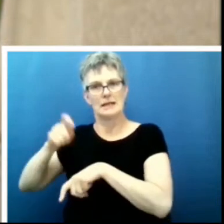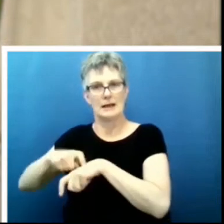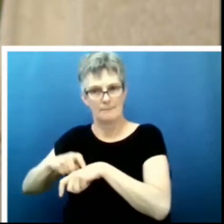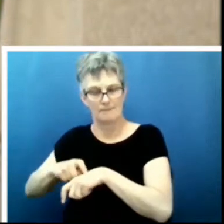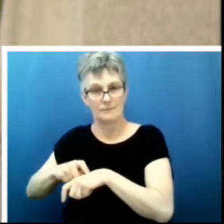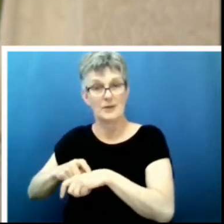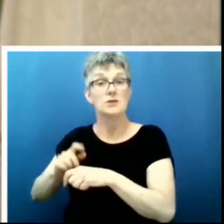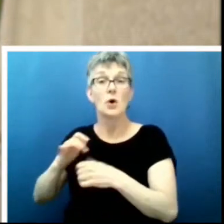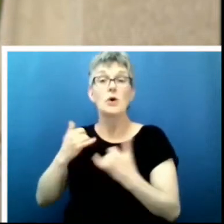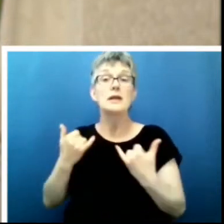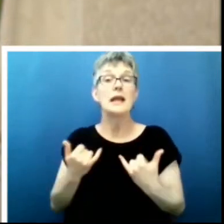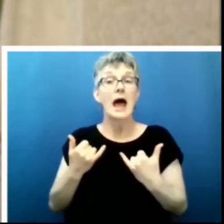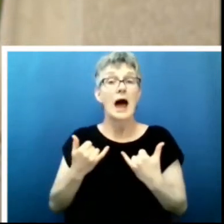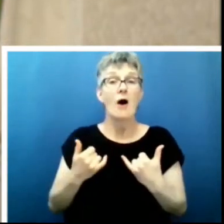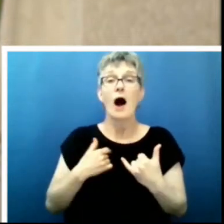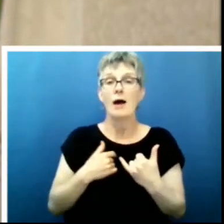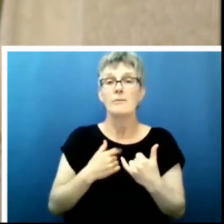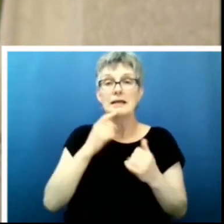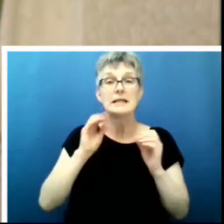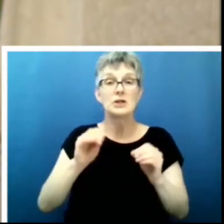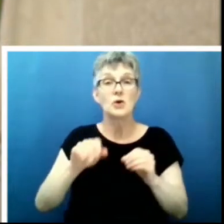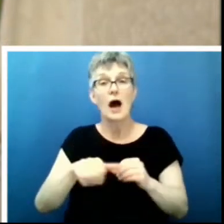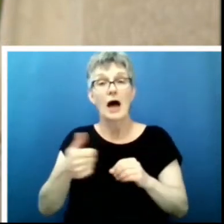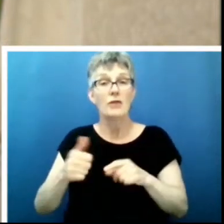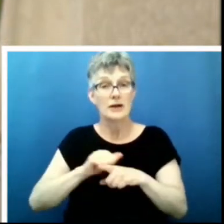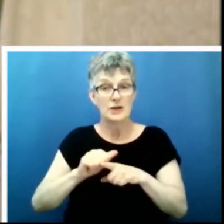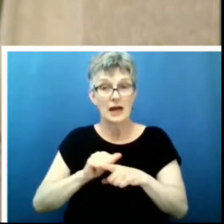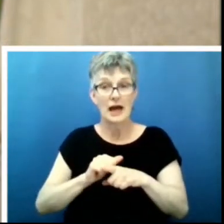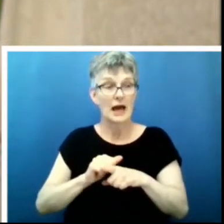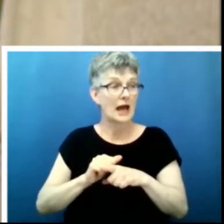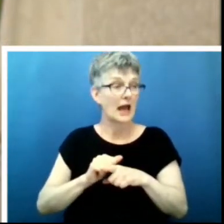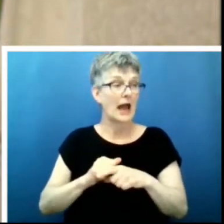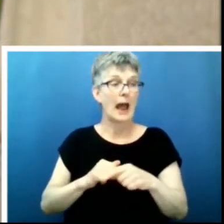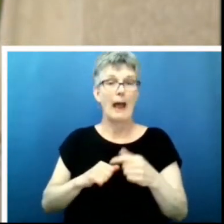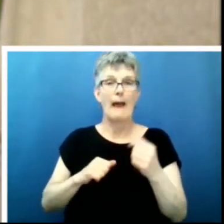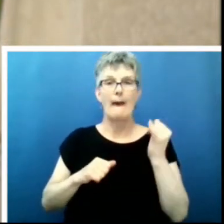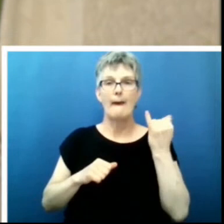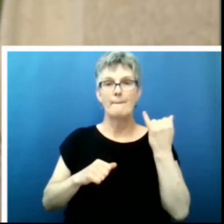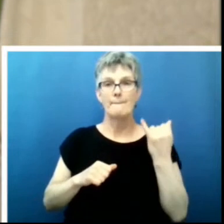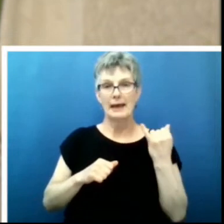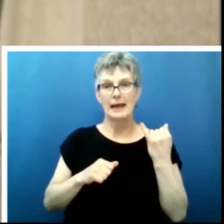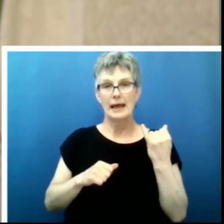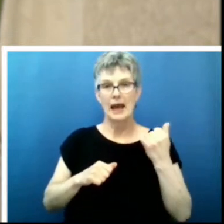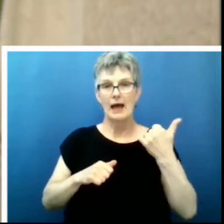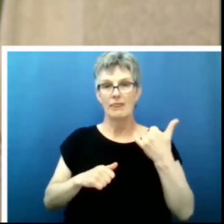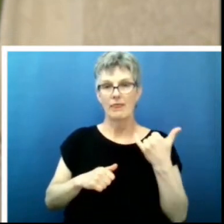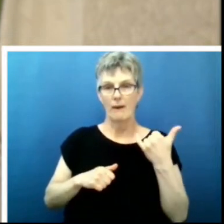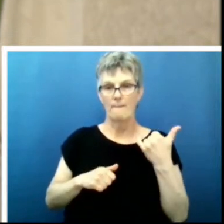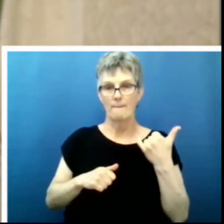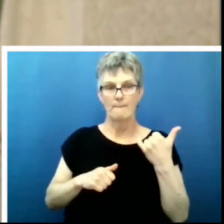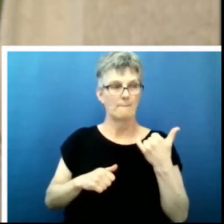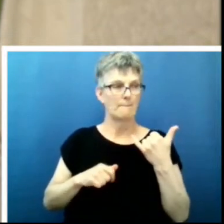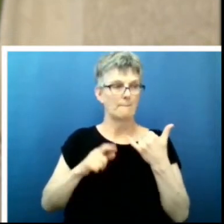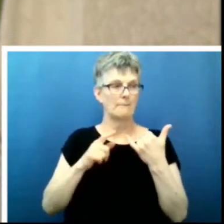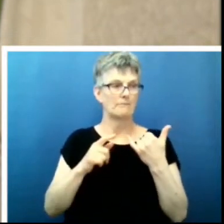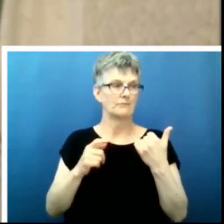So if you put both fists out, you put out your thumb and your pinky. Then you close both fists and switch.